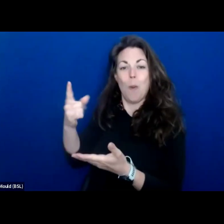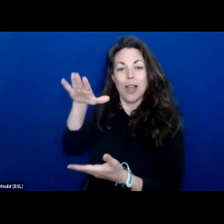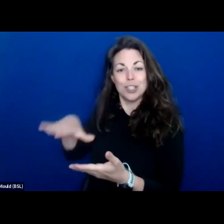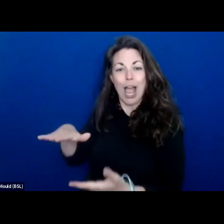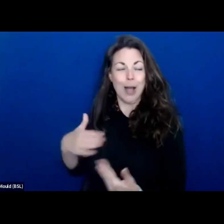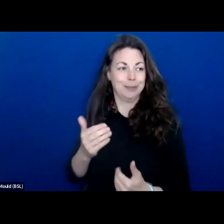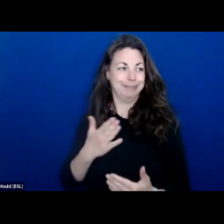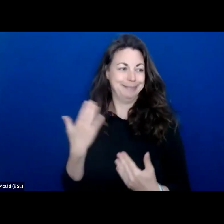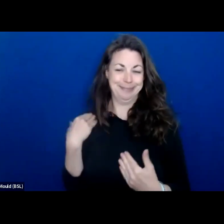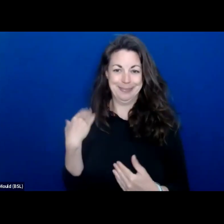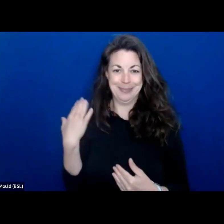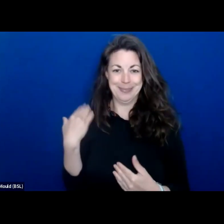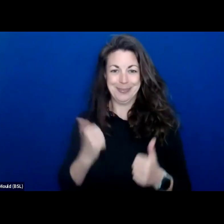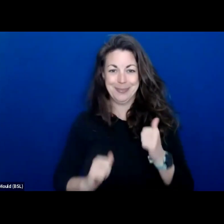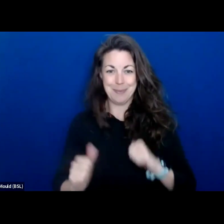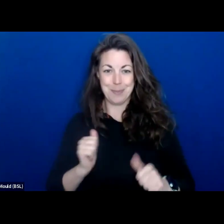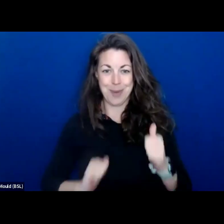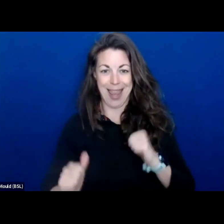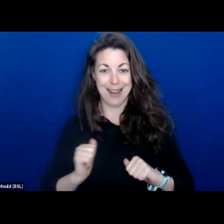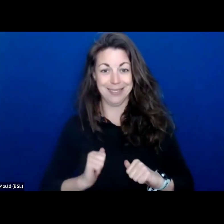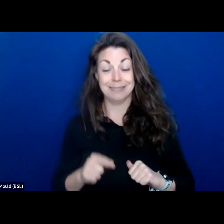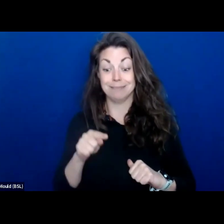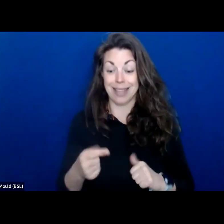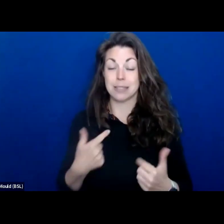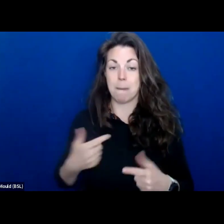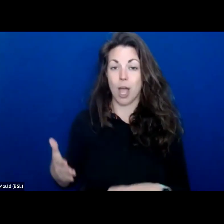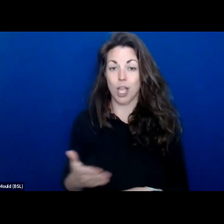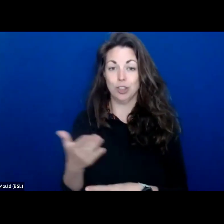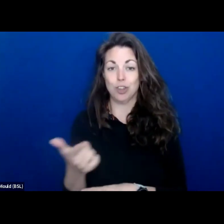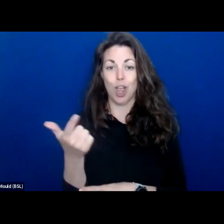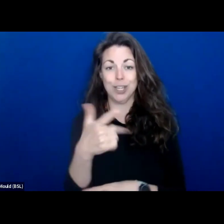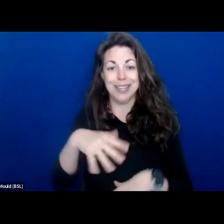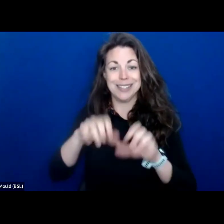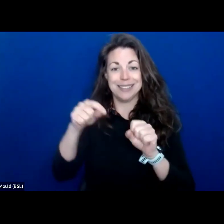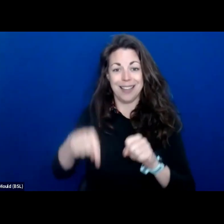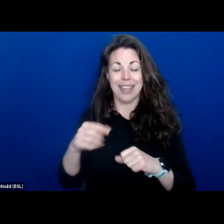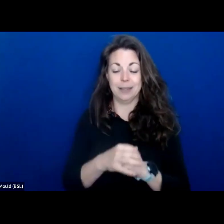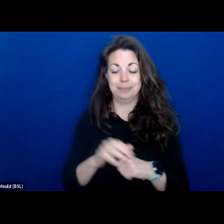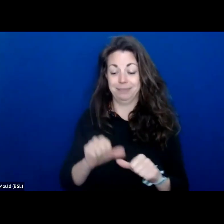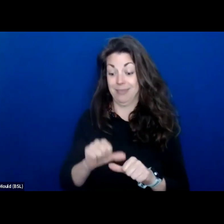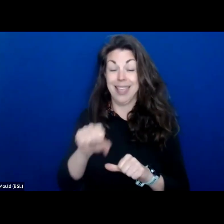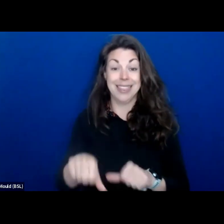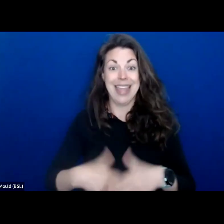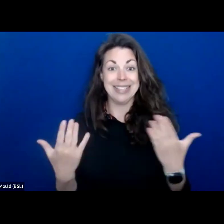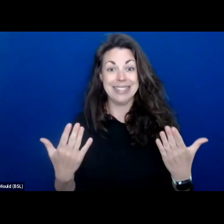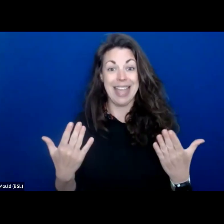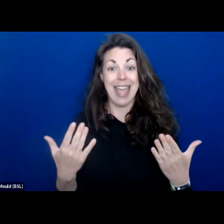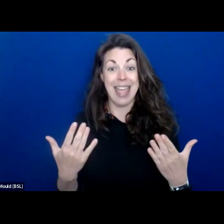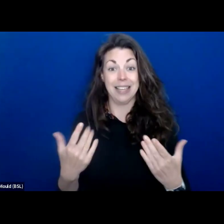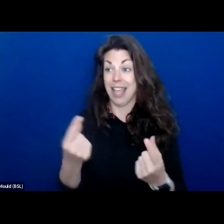That was the start of my activism. The next day in Mrs. Lumen's grade one class, I professed to my teacher and to